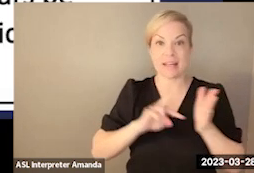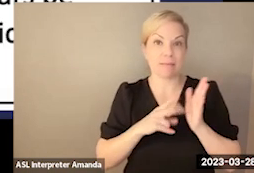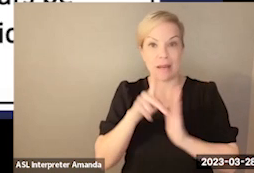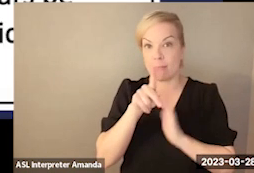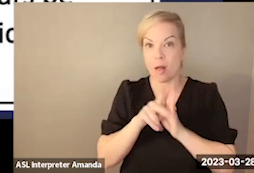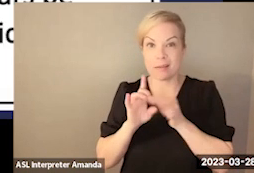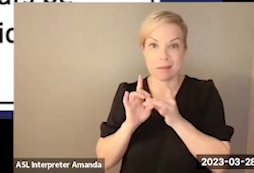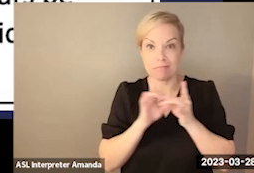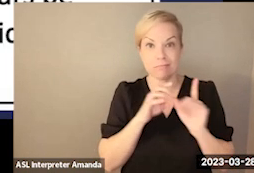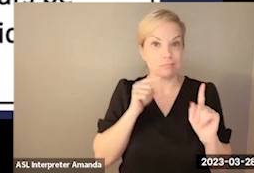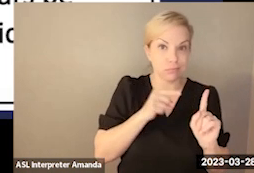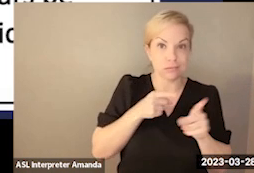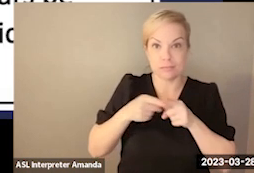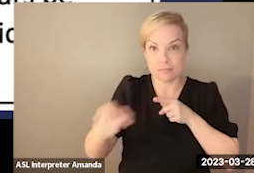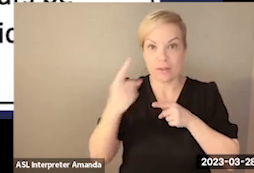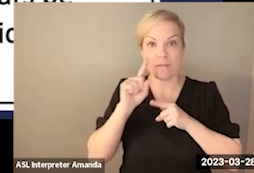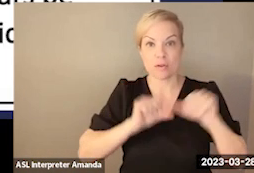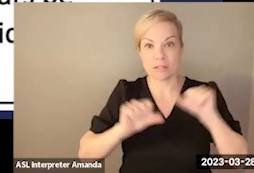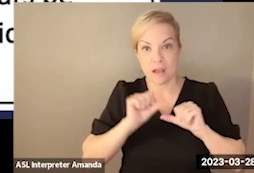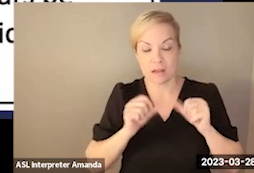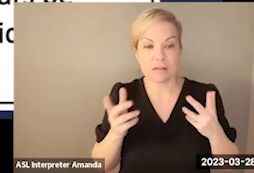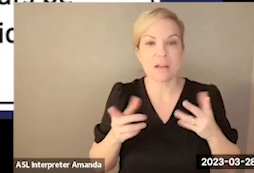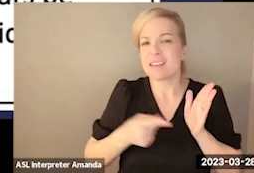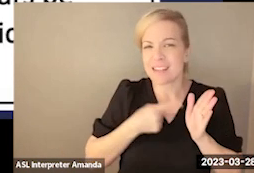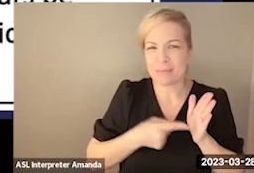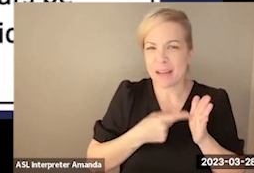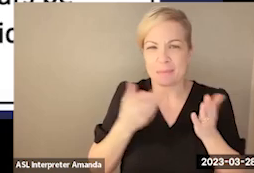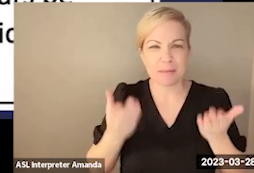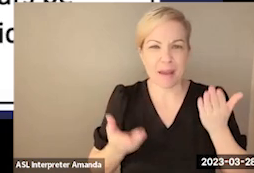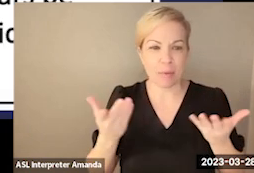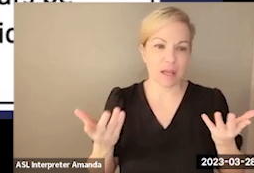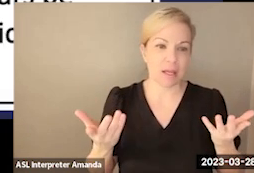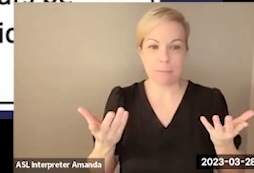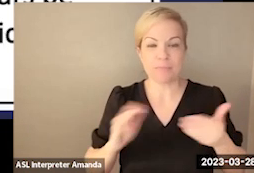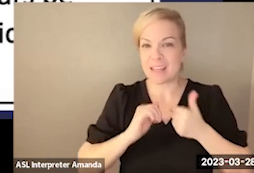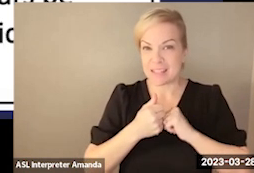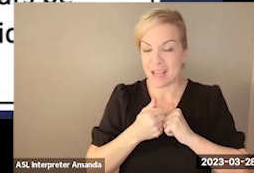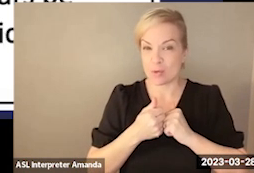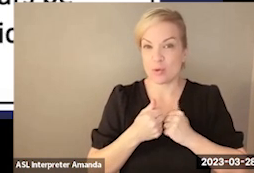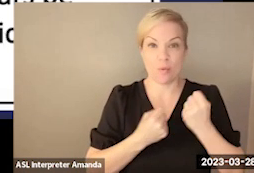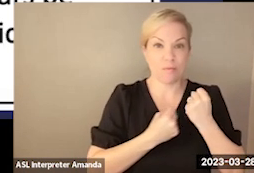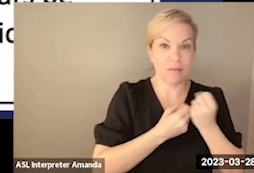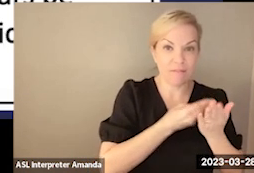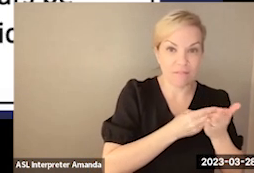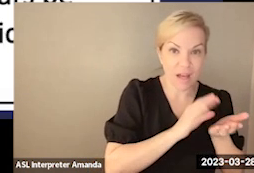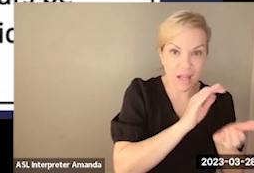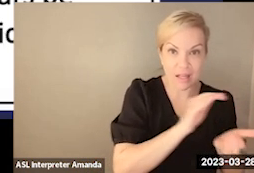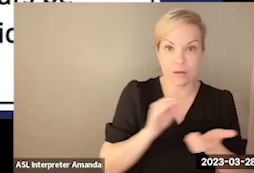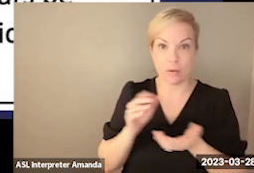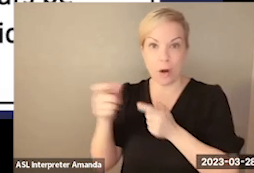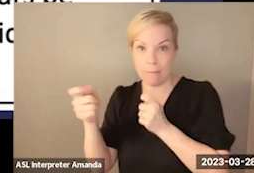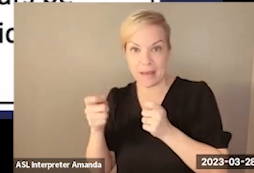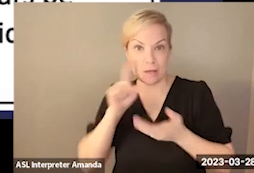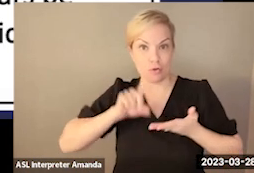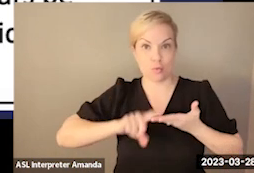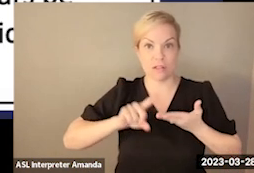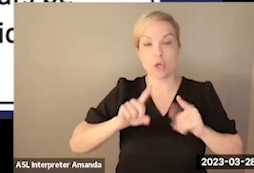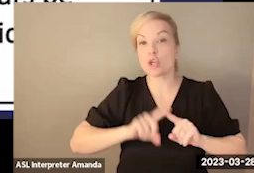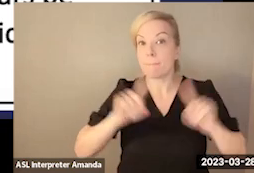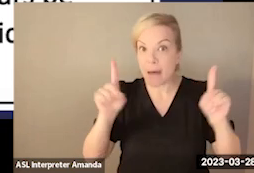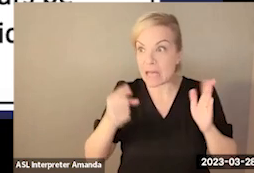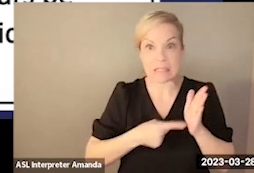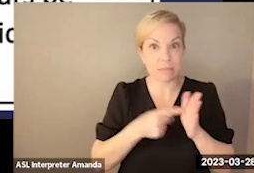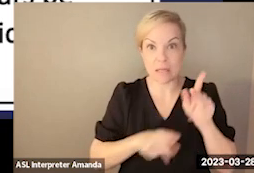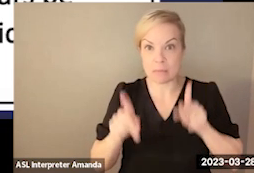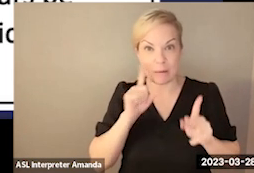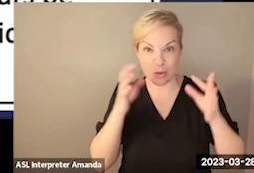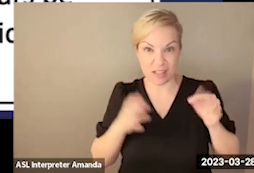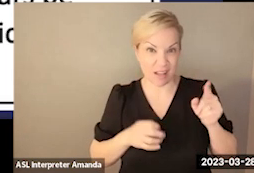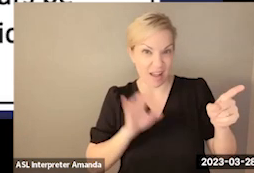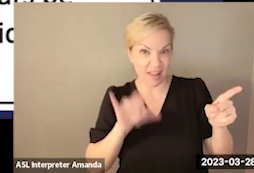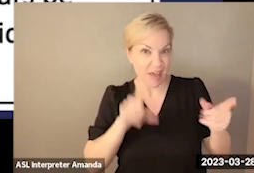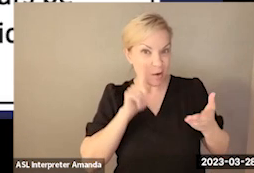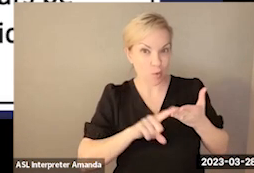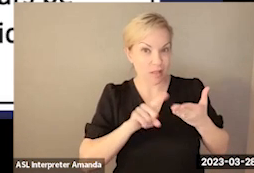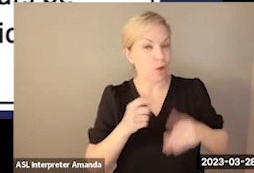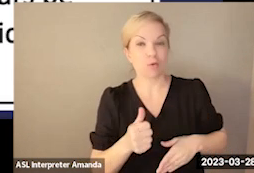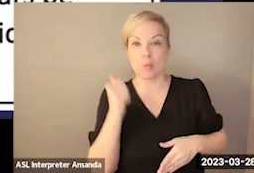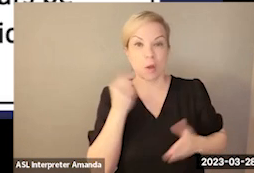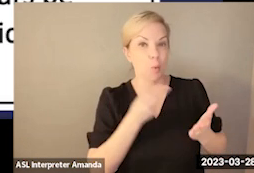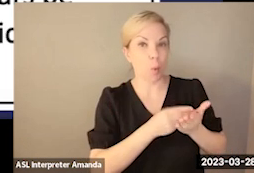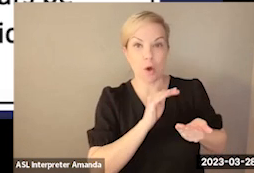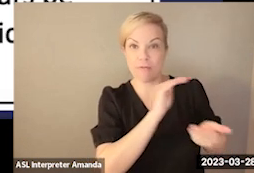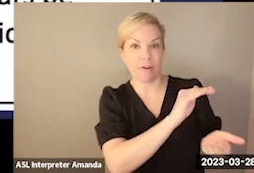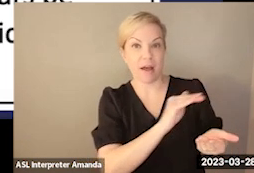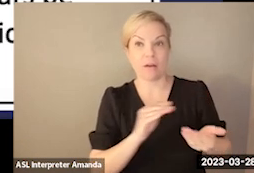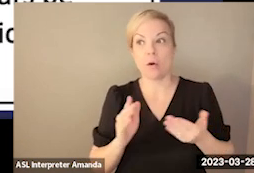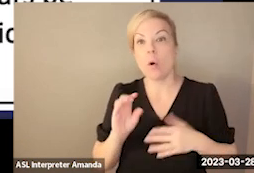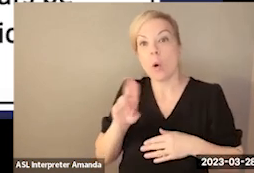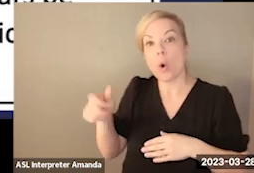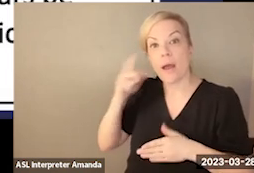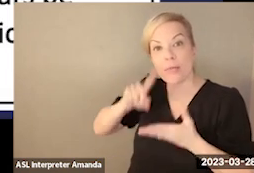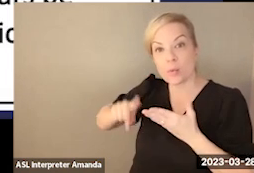Debbie Stine, Science & Technology Policy Academy: and this is, basically you know. Sometimes it'll be how to fund or manage research. Or sometimes there might be a decision made about like not to fund research and how to prioritize research. So, for example, how much public funding